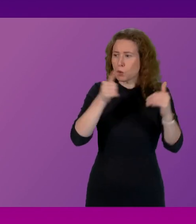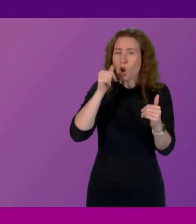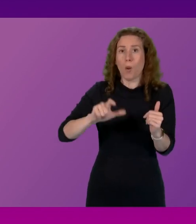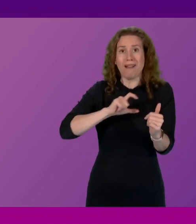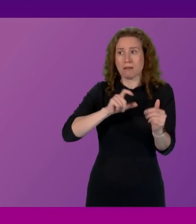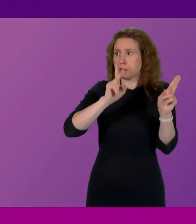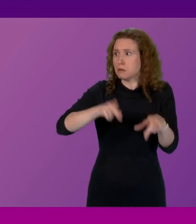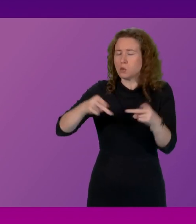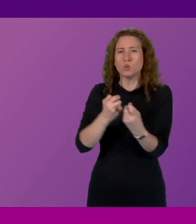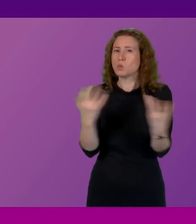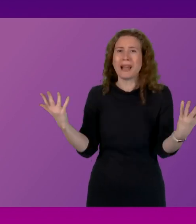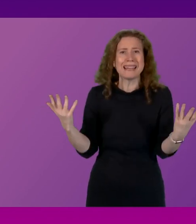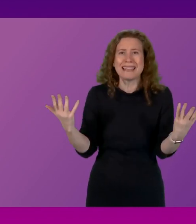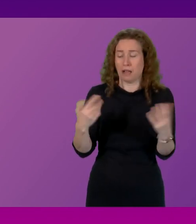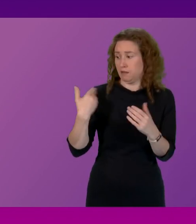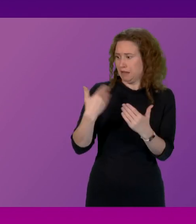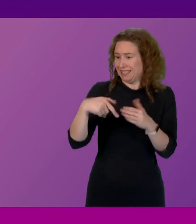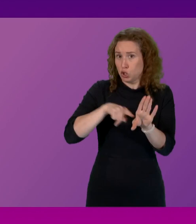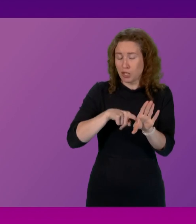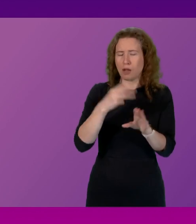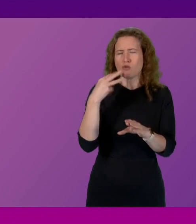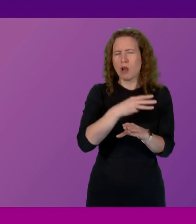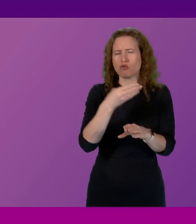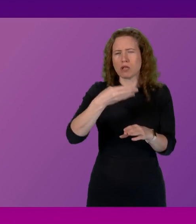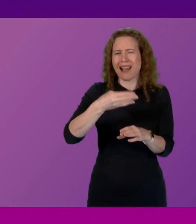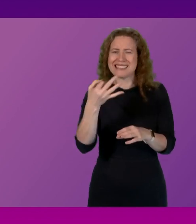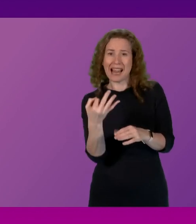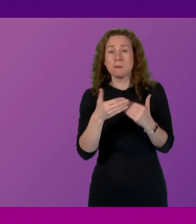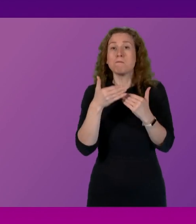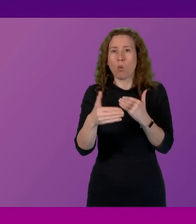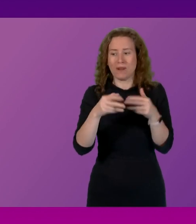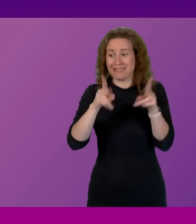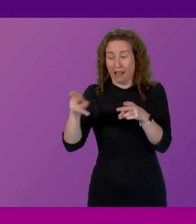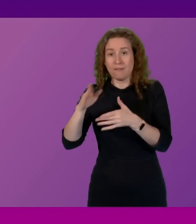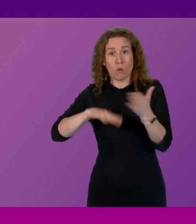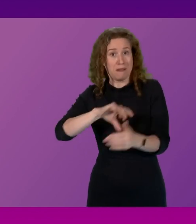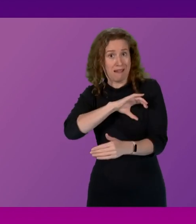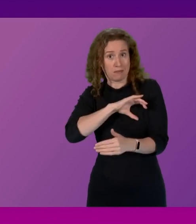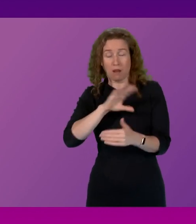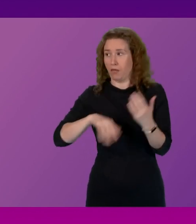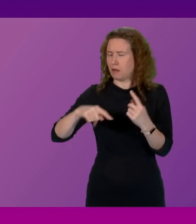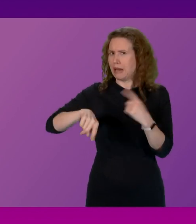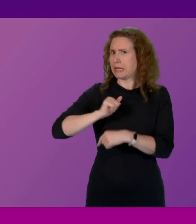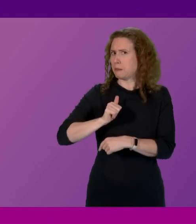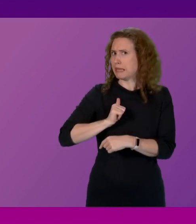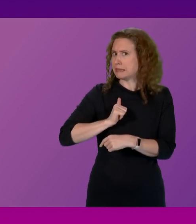So far this year, there have been 398 more cancer deaths than experts would have expected.